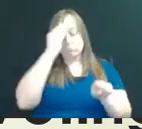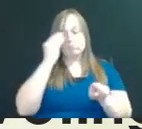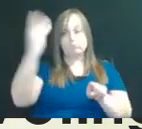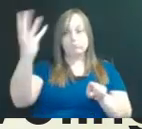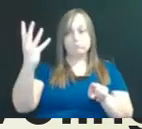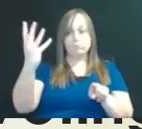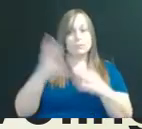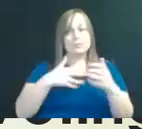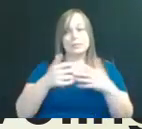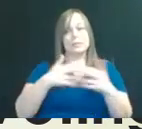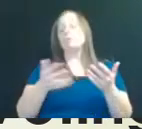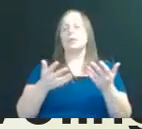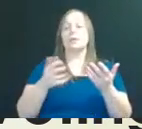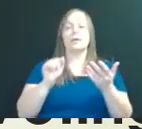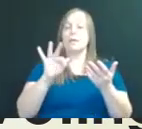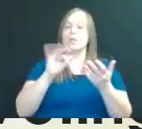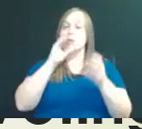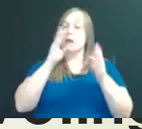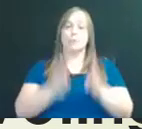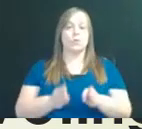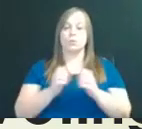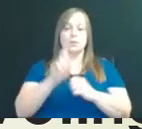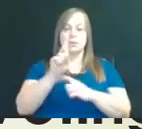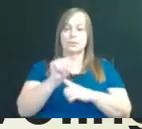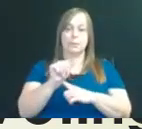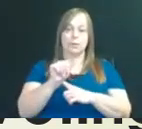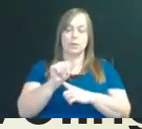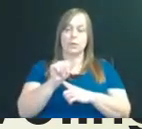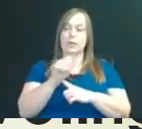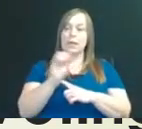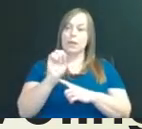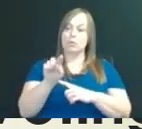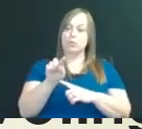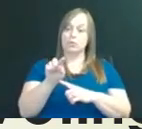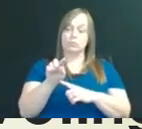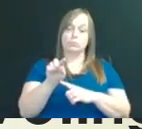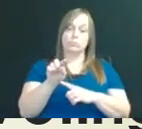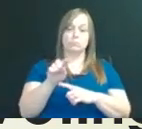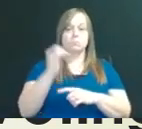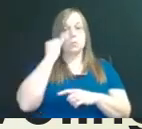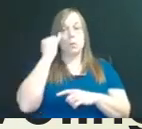Even if you are not a person with a disability and you say for instance try to use